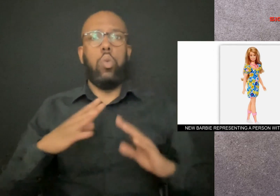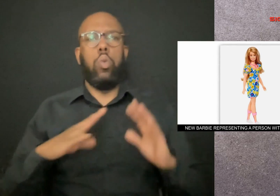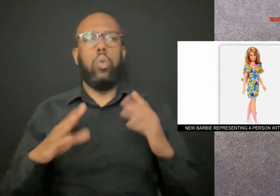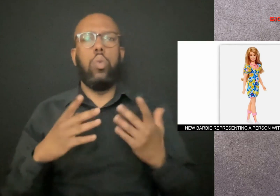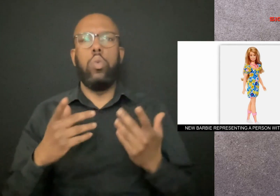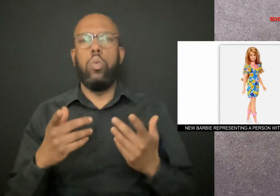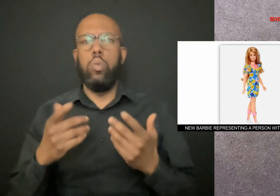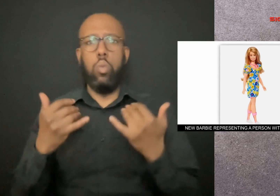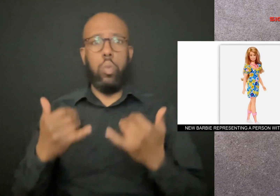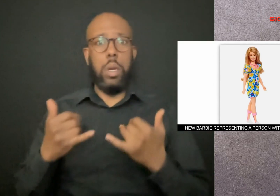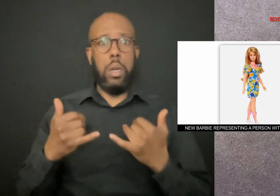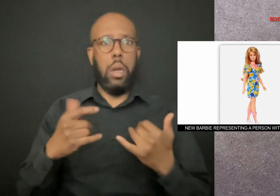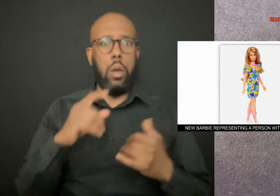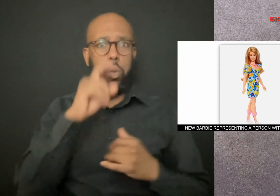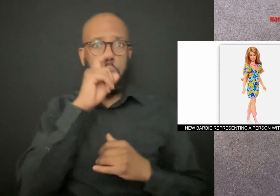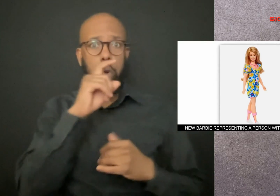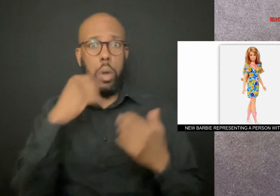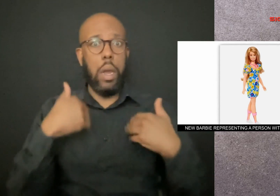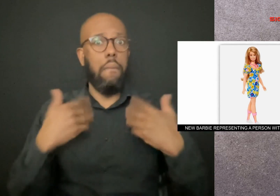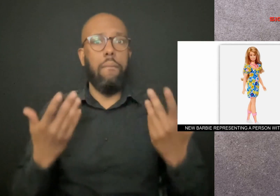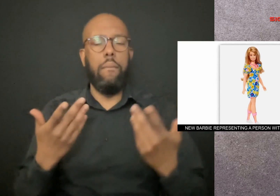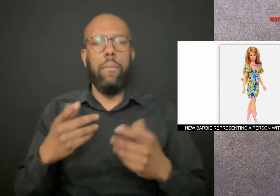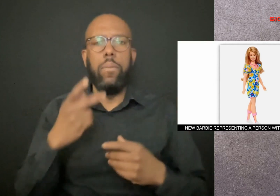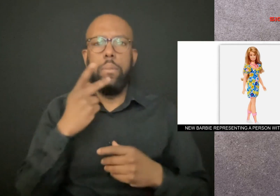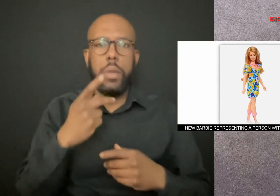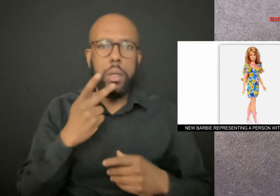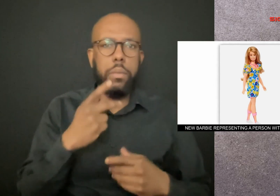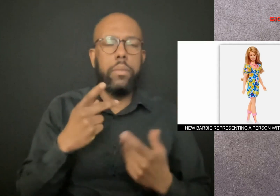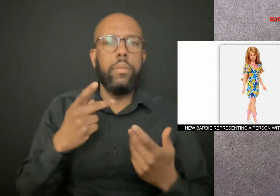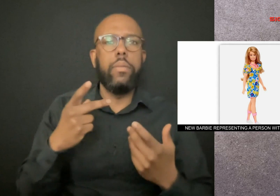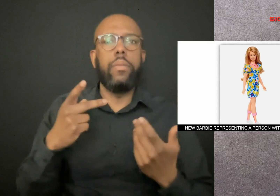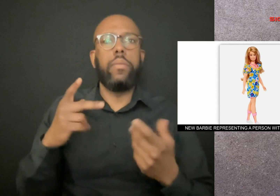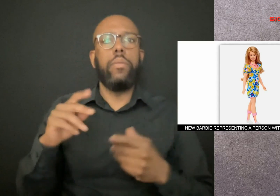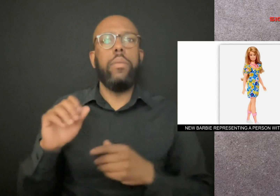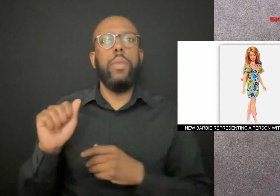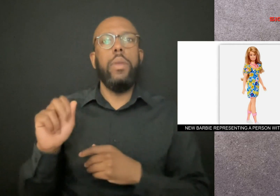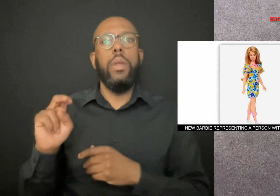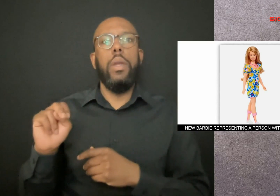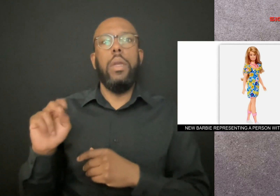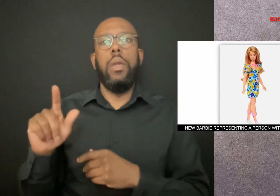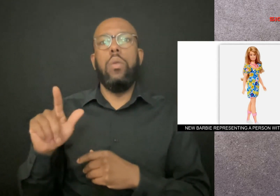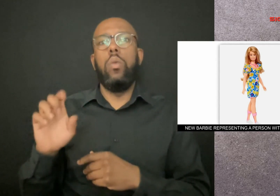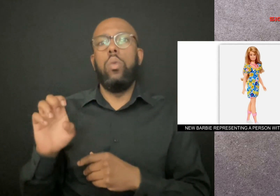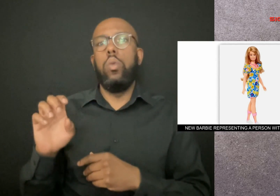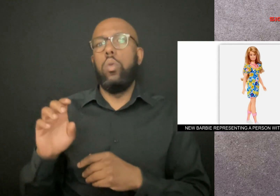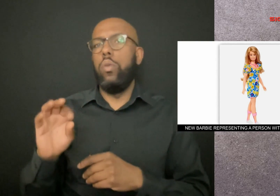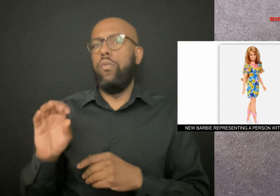is a characteristic often associated with Down syndrome as for the doll's clothes